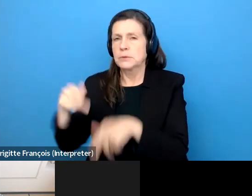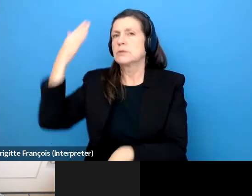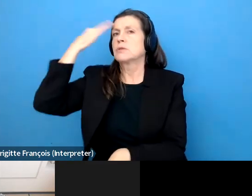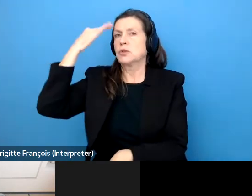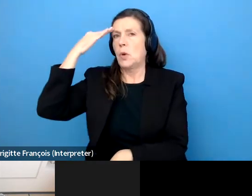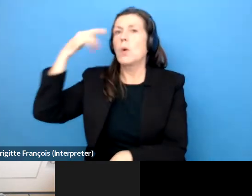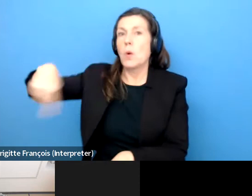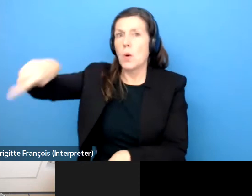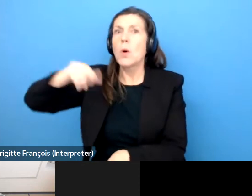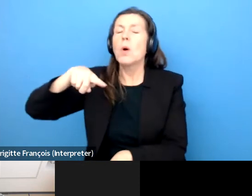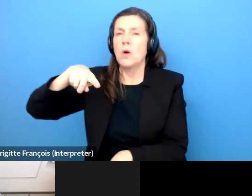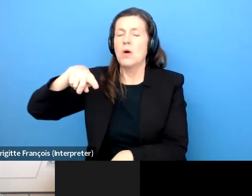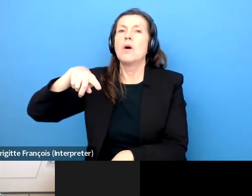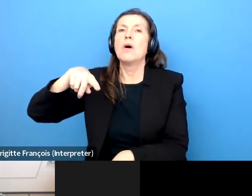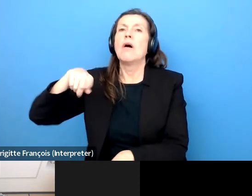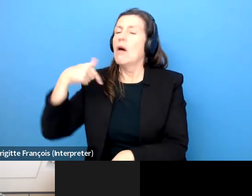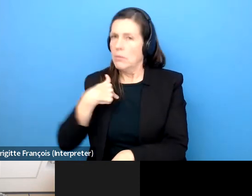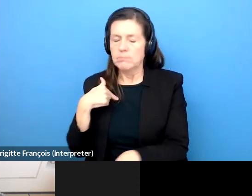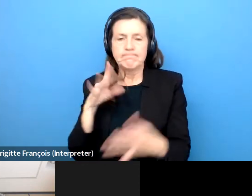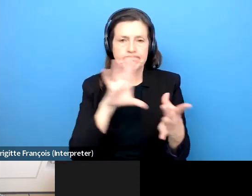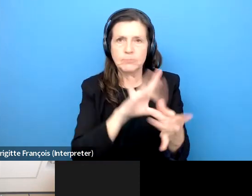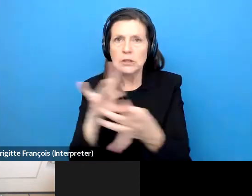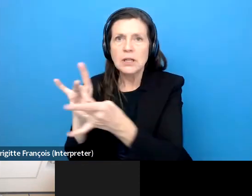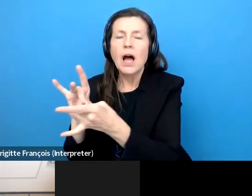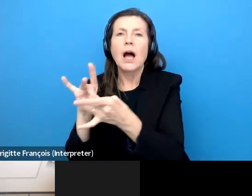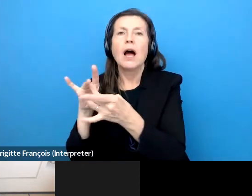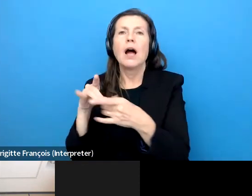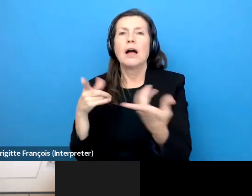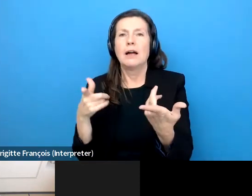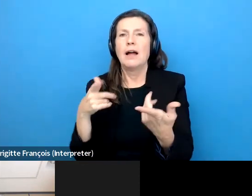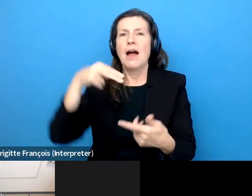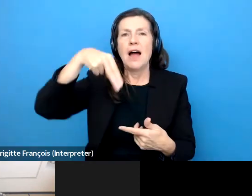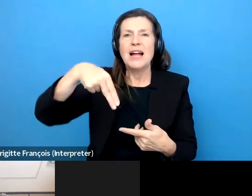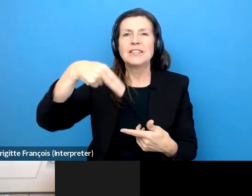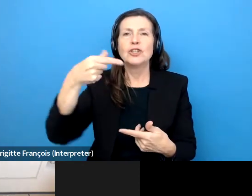so if we identify a victim, we can initiate investigations.